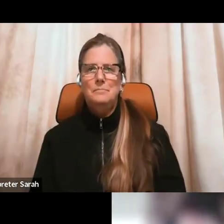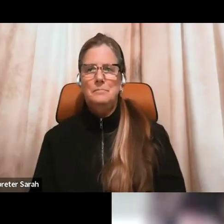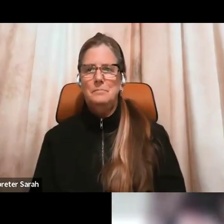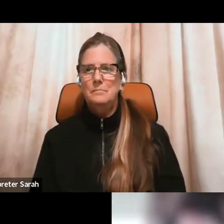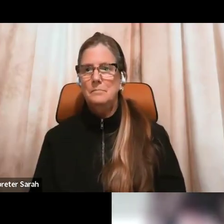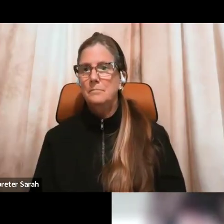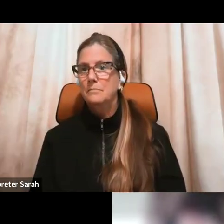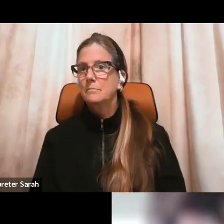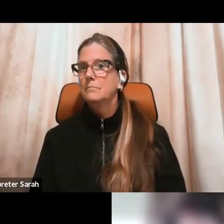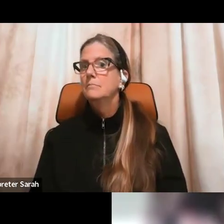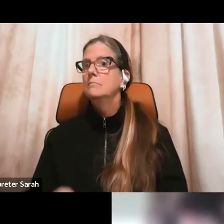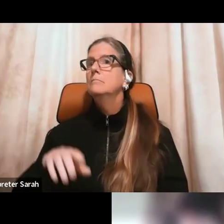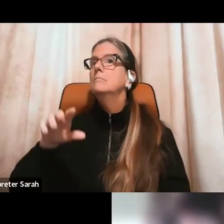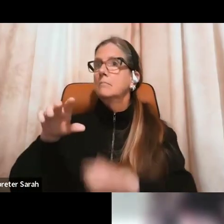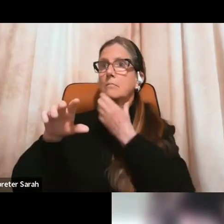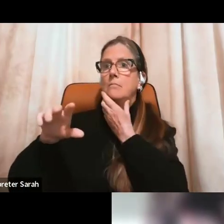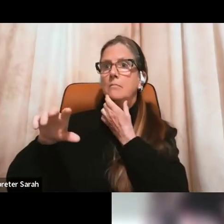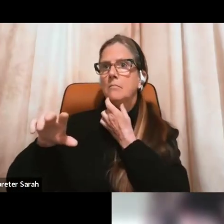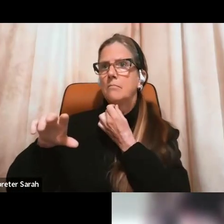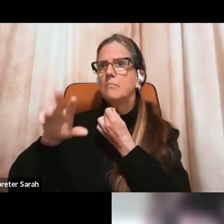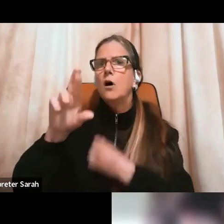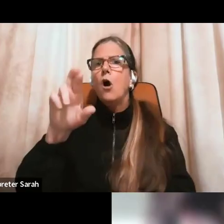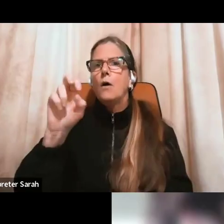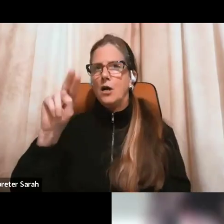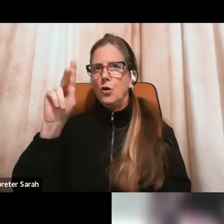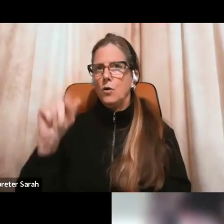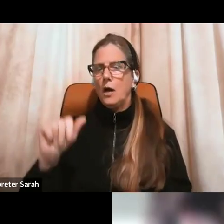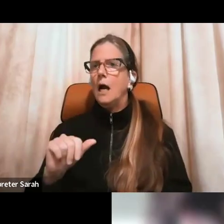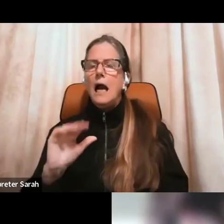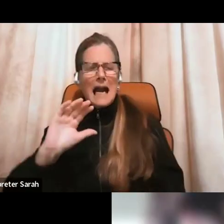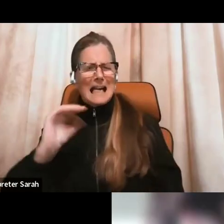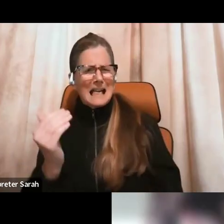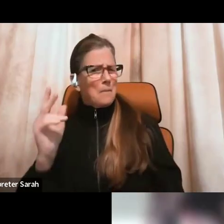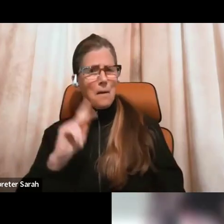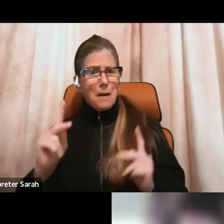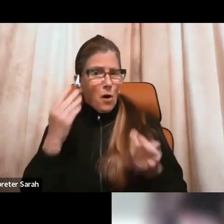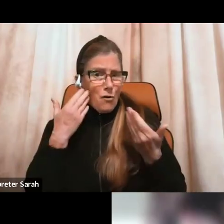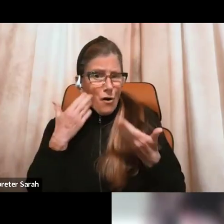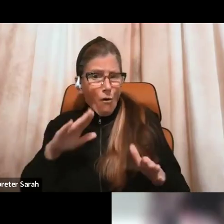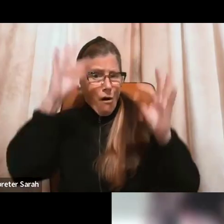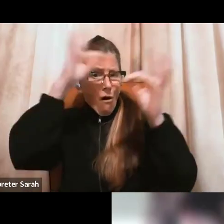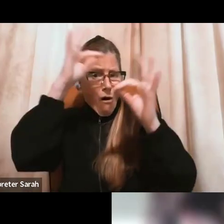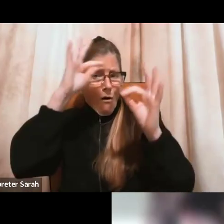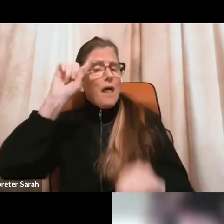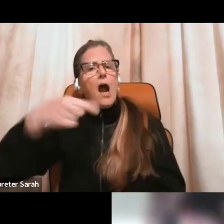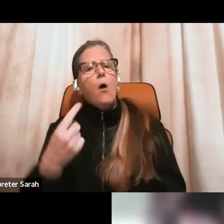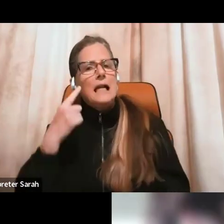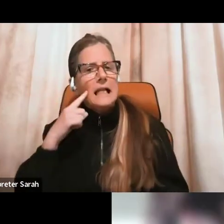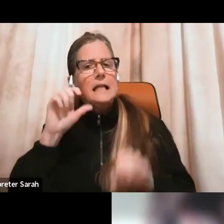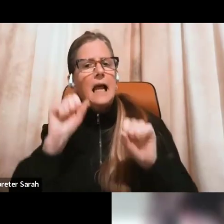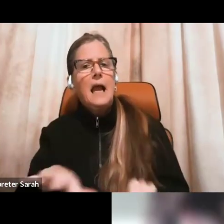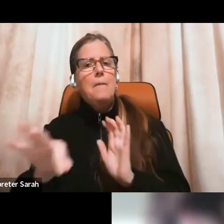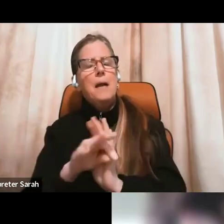It seems like people just aren't aware. They think the only choice is the big ISPs. And that,